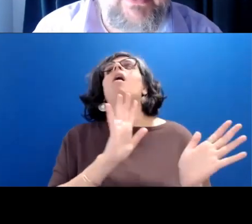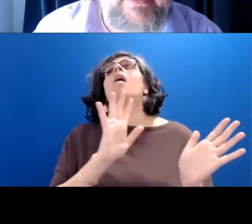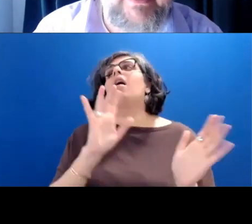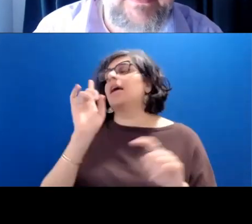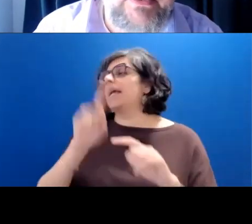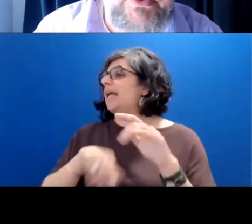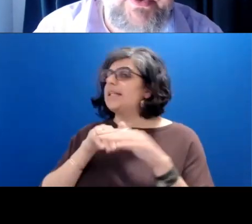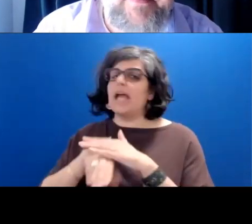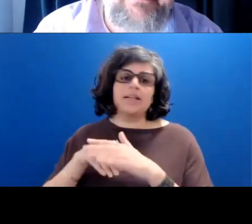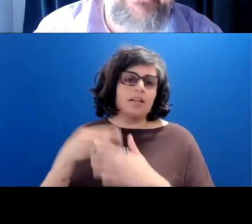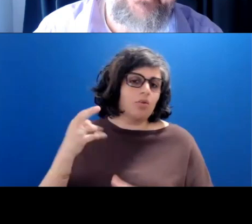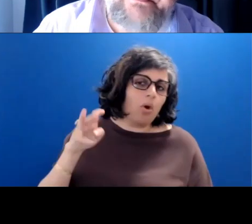and they couldn't access surgery.